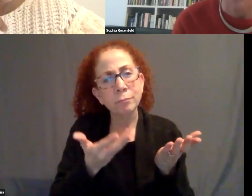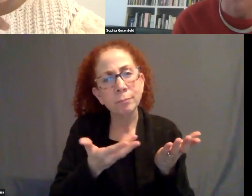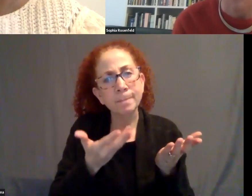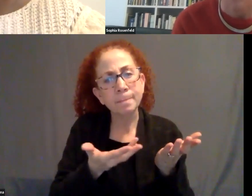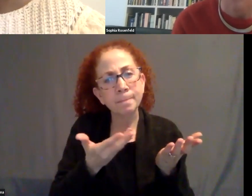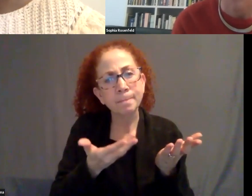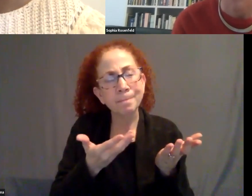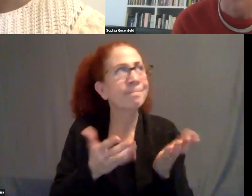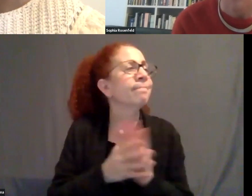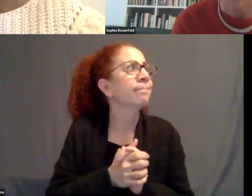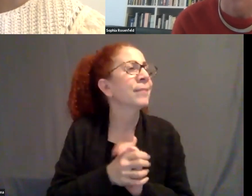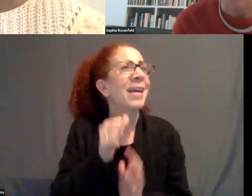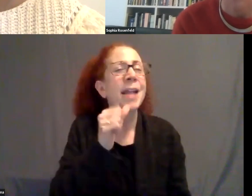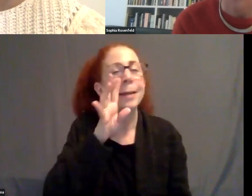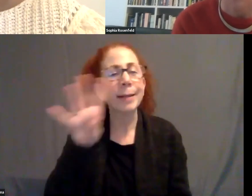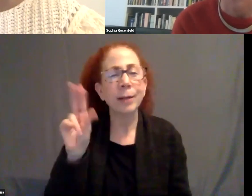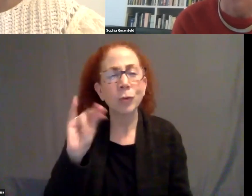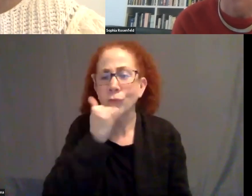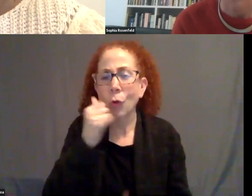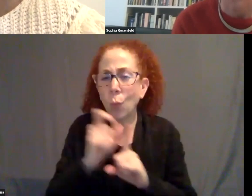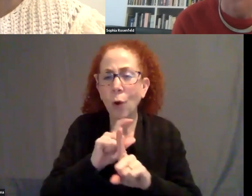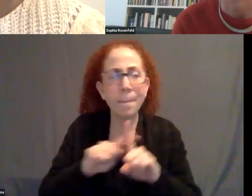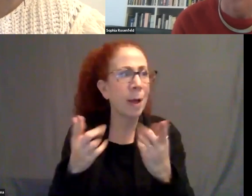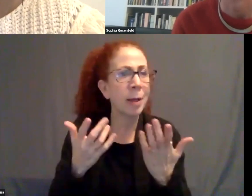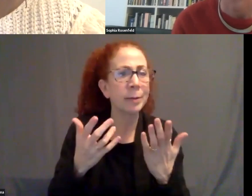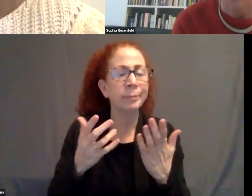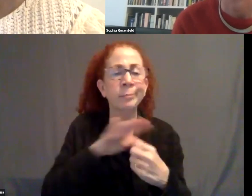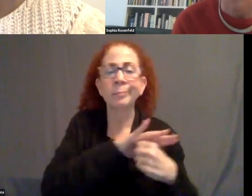not neglected but subordinated dimensions